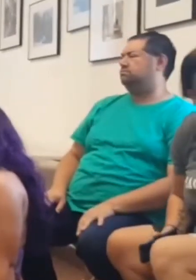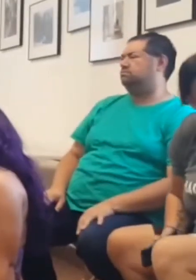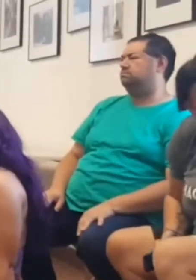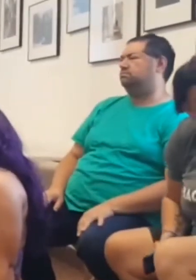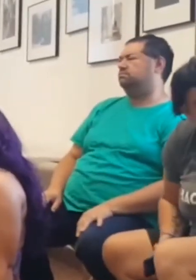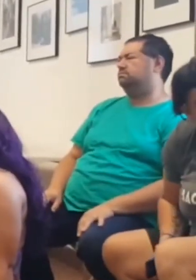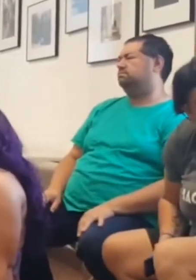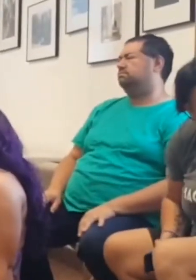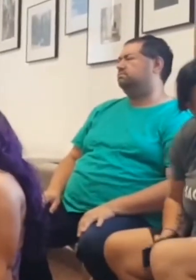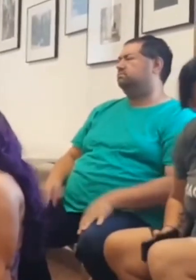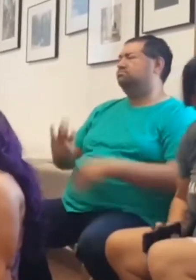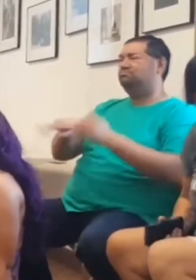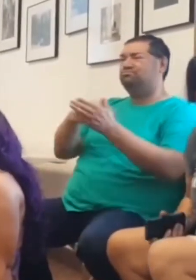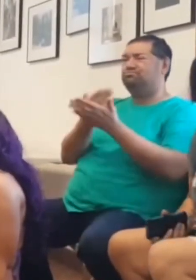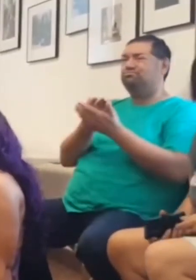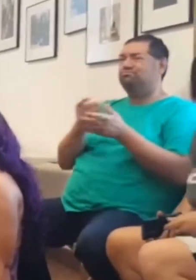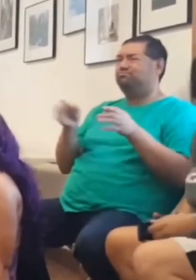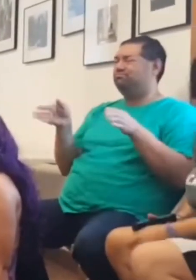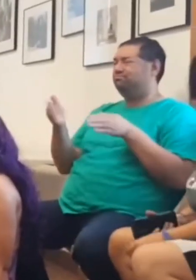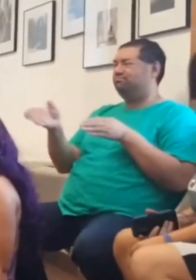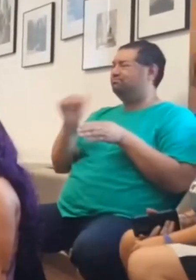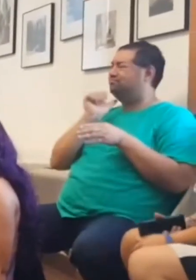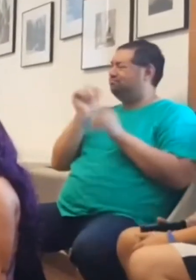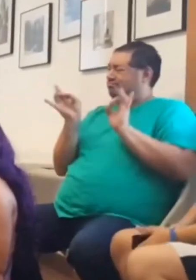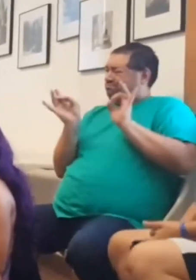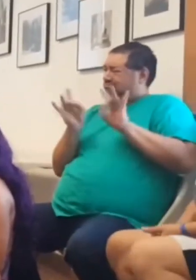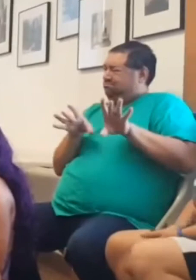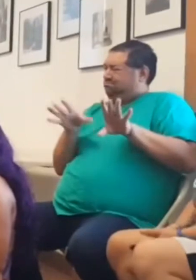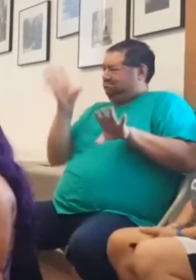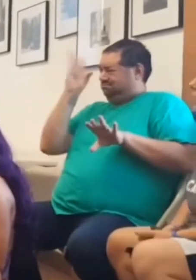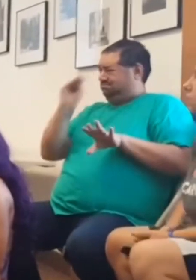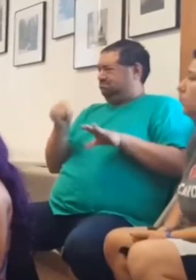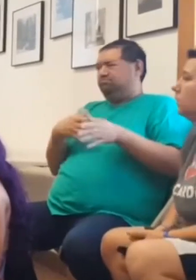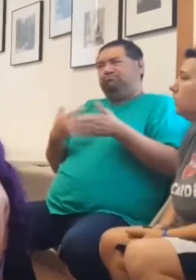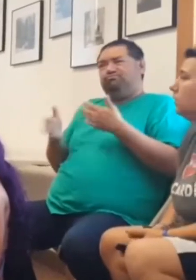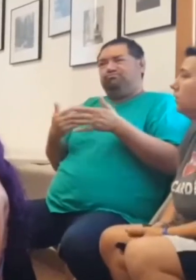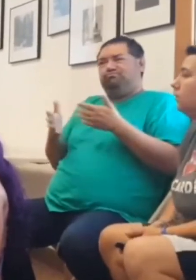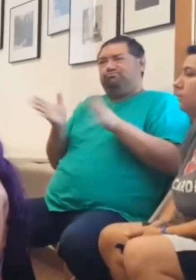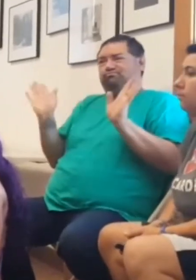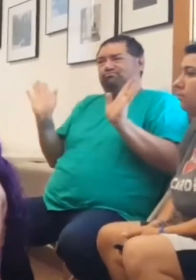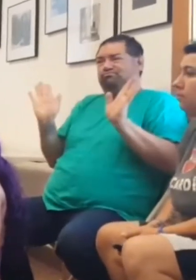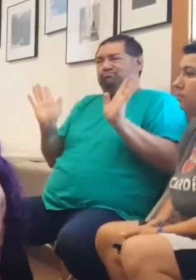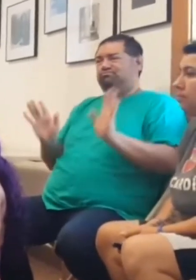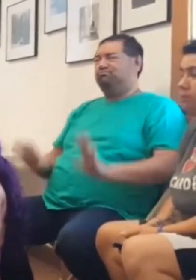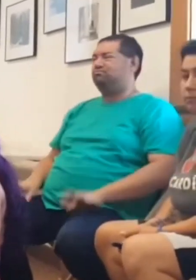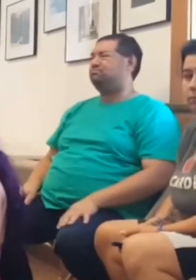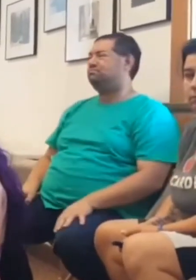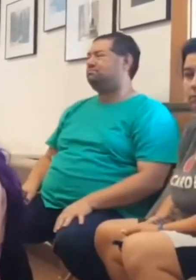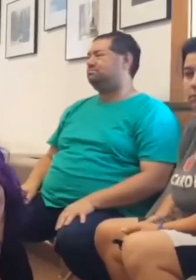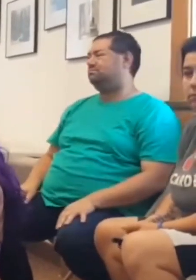All the fish don't want to have anything to do with rainbow fish, anymore. Rainbow fish? CALI: Yeah, it's rainbow fish right there.